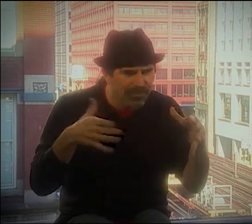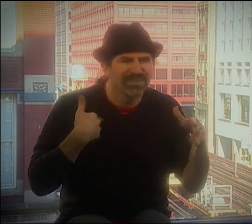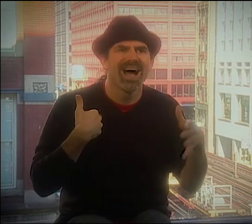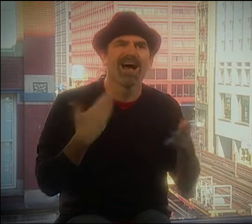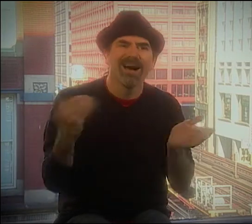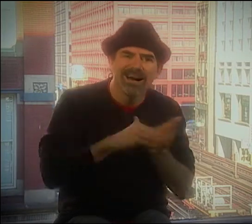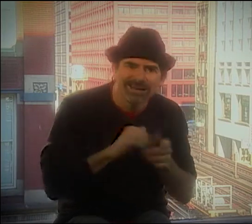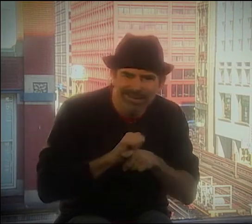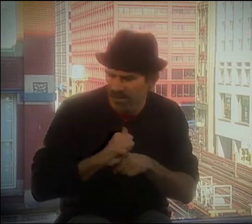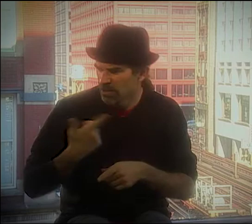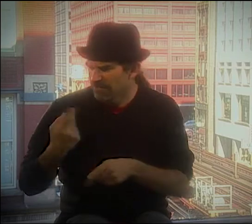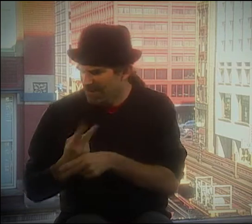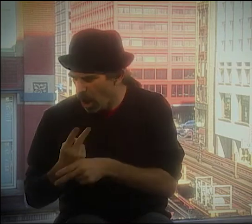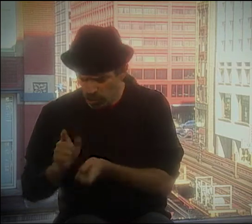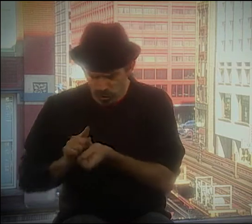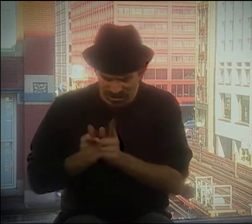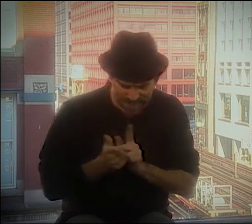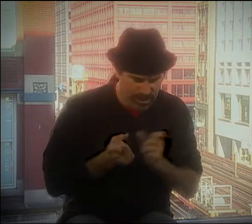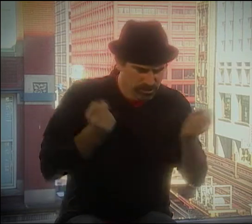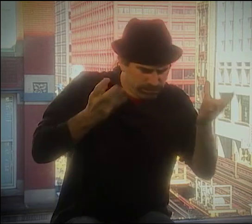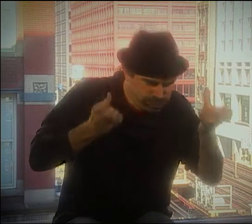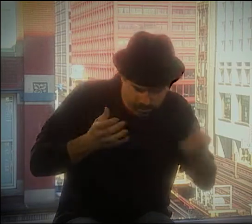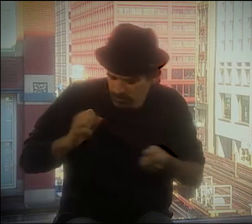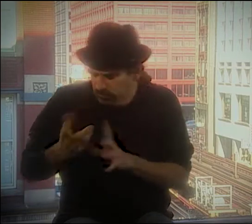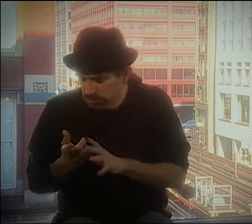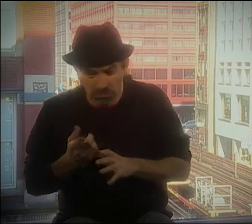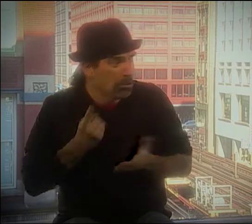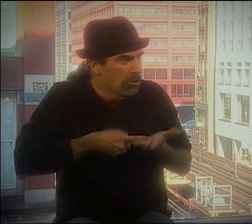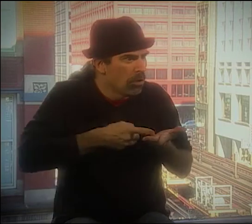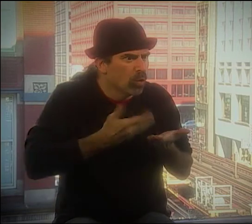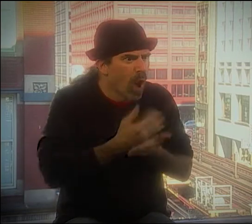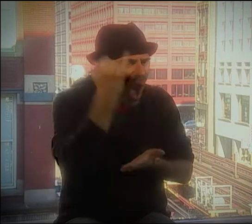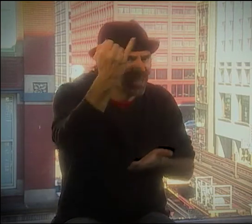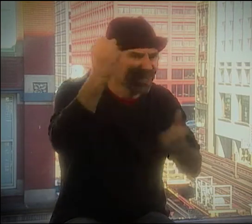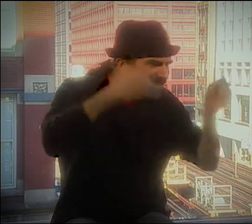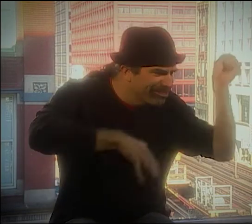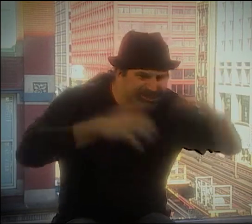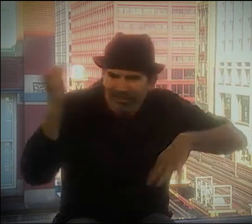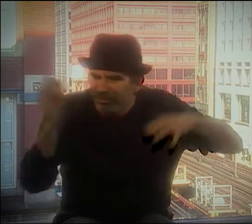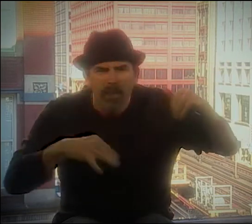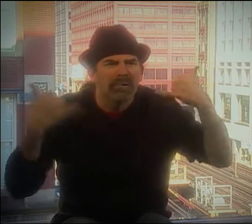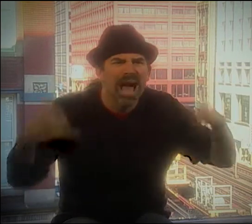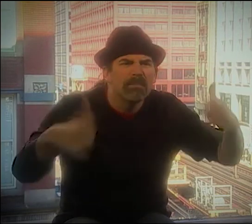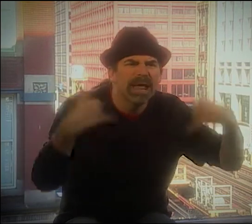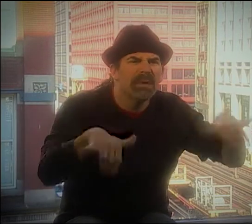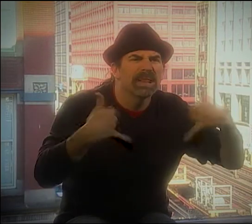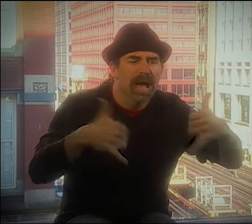OF A SUDDEN IT STARTED GETTING REALLY POPULAR AND MORE AND MORE PEOPLE WERE COMING. WE HAD TO WORK ON HOW ARE WE GONNA DO THESE TRANSLATIONS